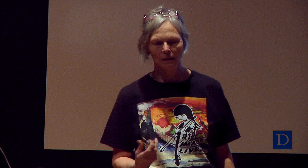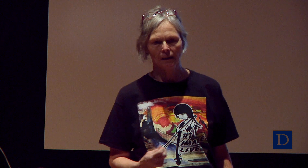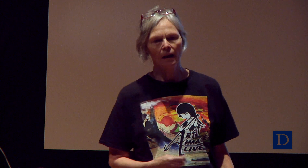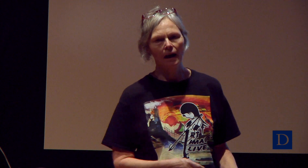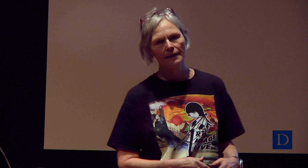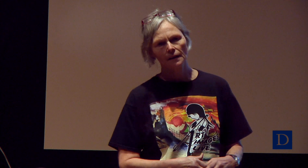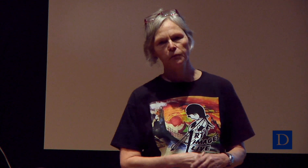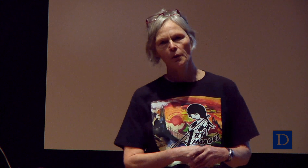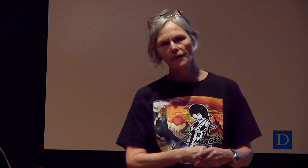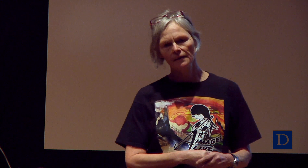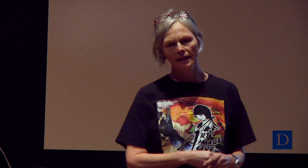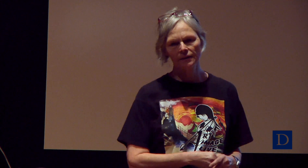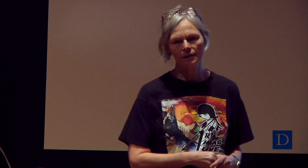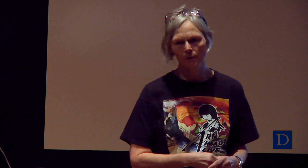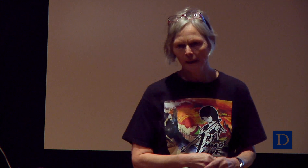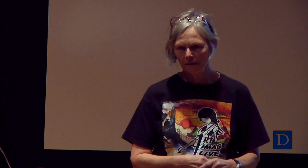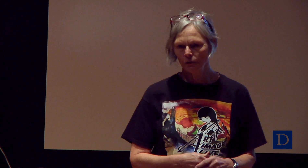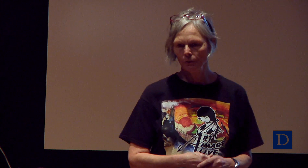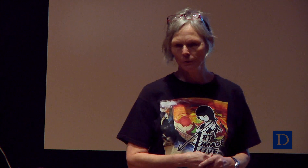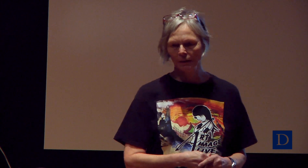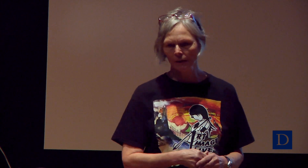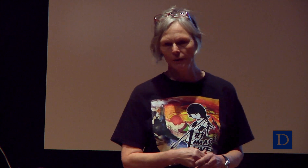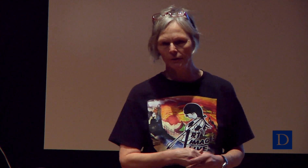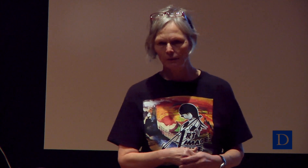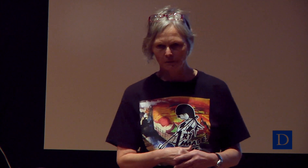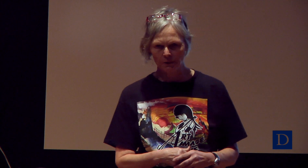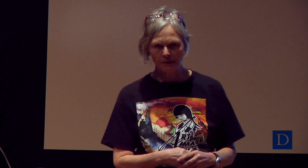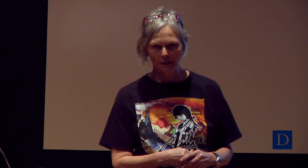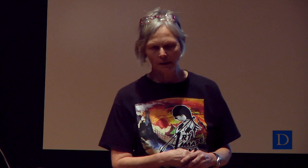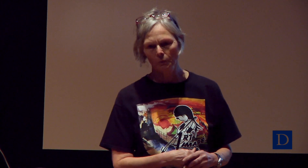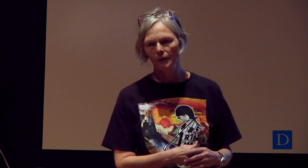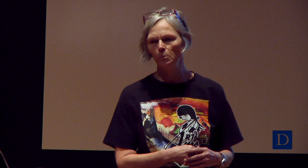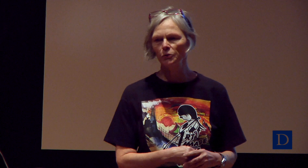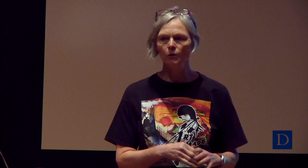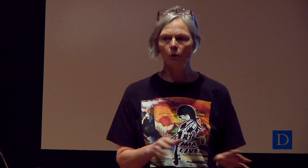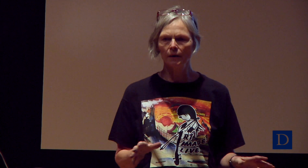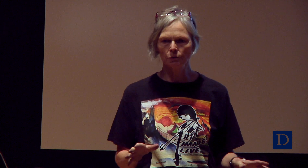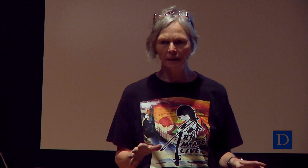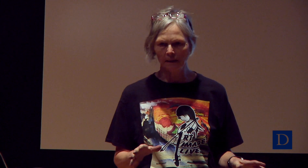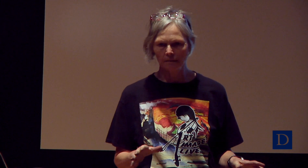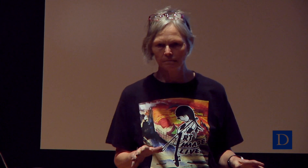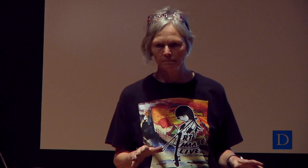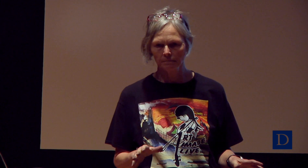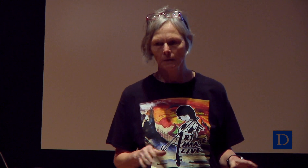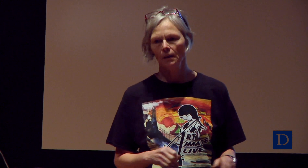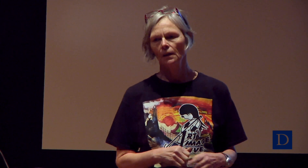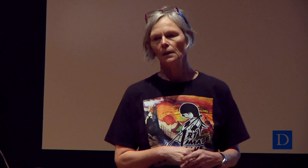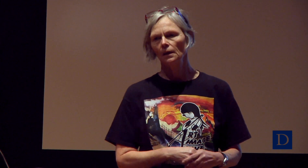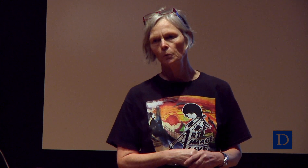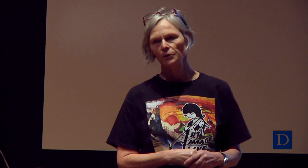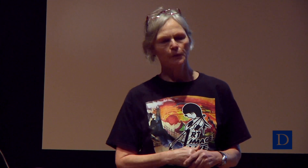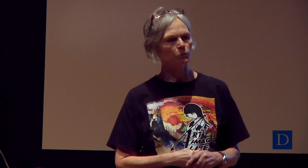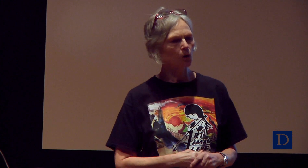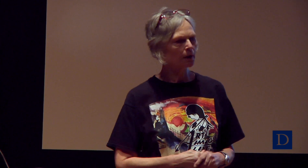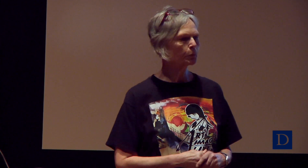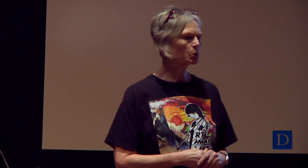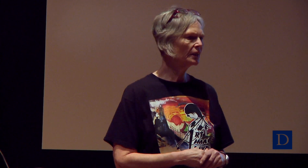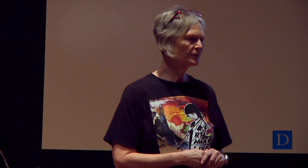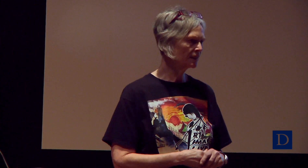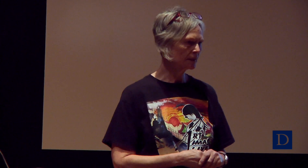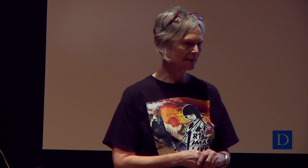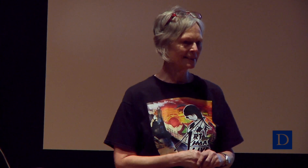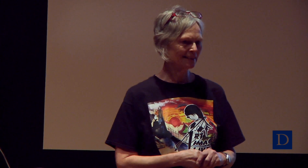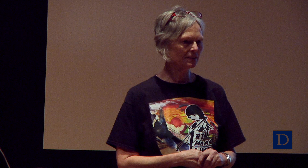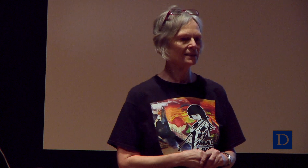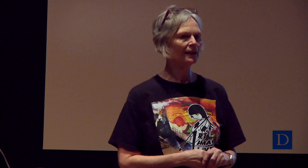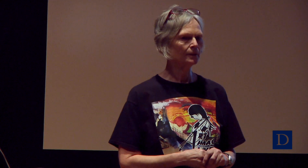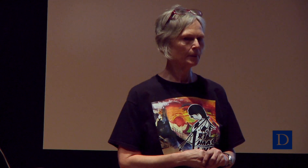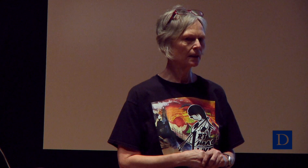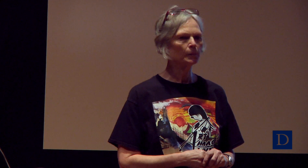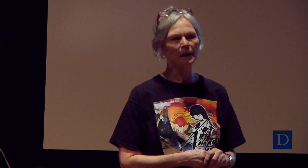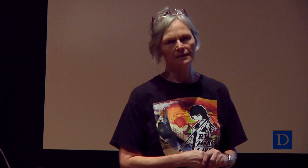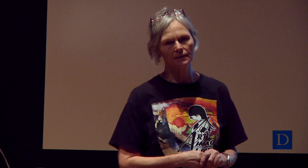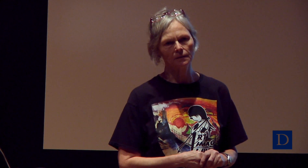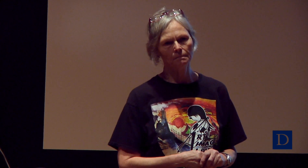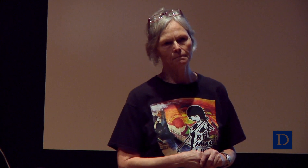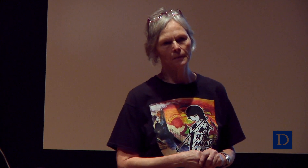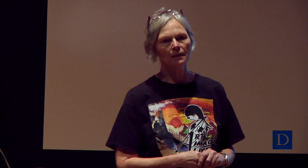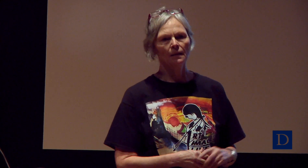I got a Ford Foundation grant to Syracuse University with almost no art training. It was from drawing prolifically since I could pick up a pencil.